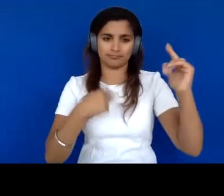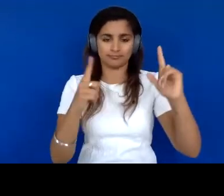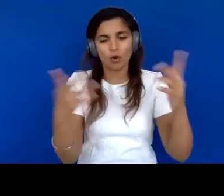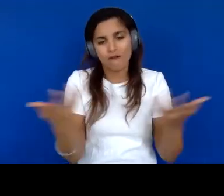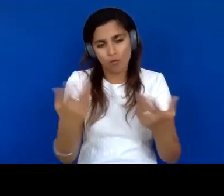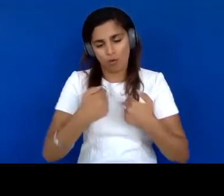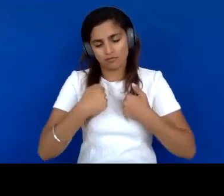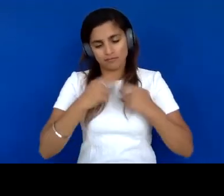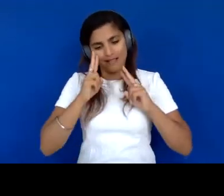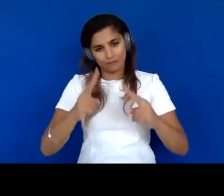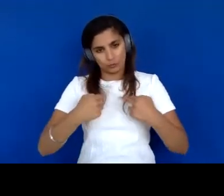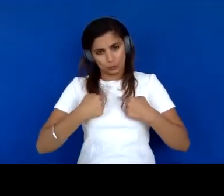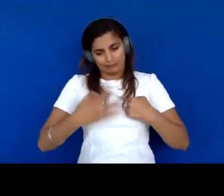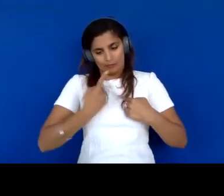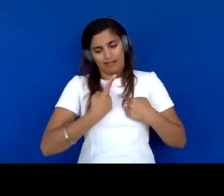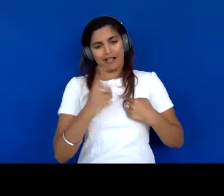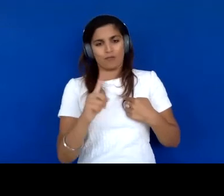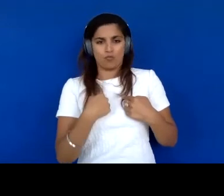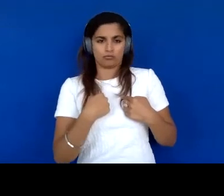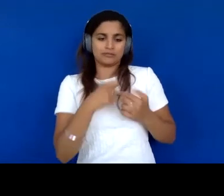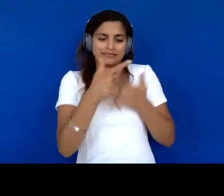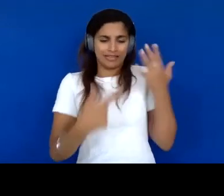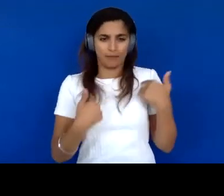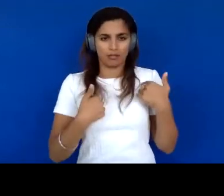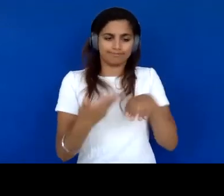standpoint as a disabled women former power sport athlete and a feminist